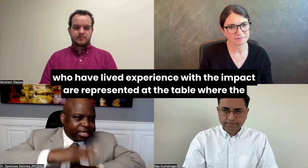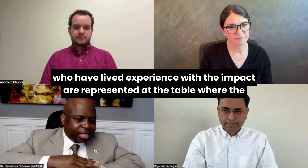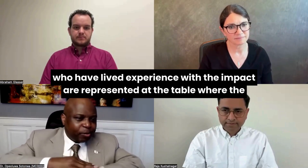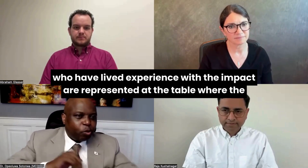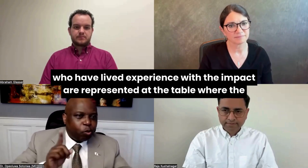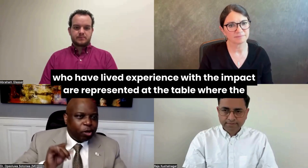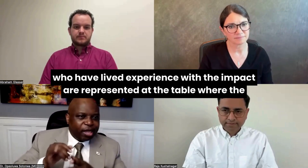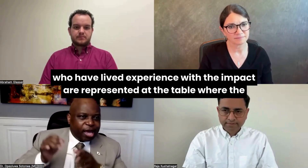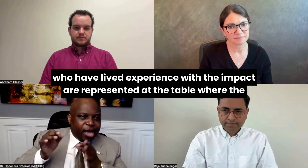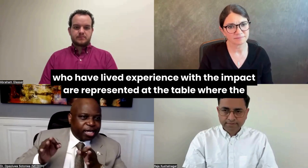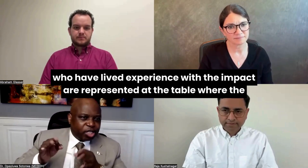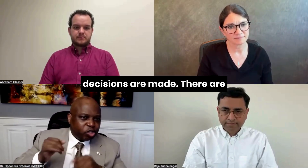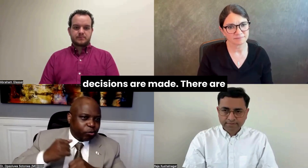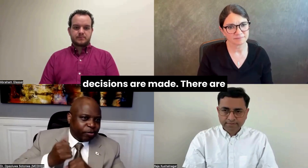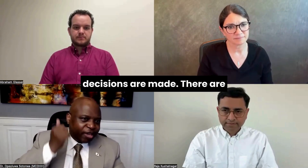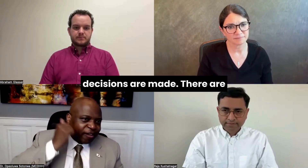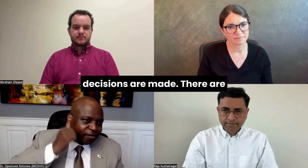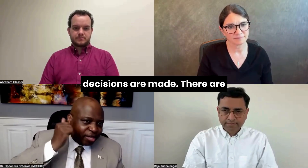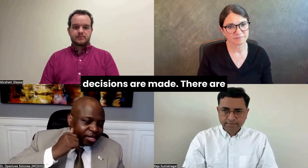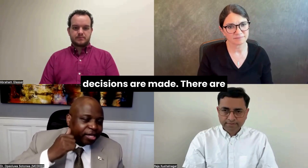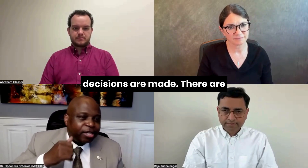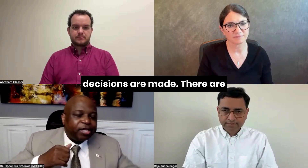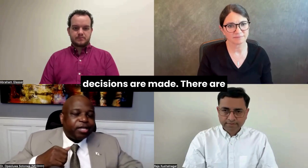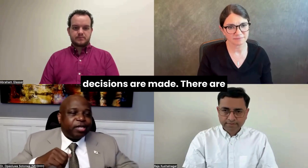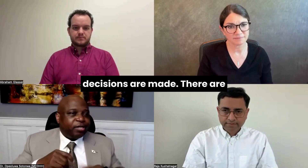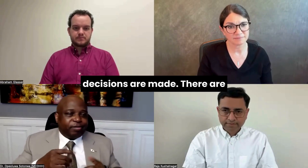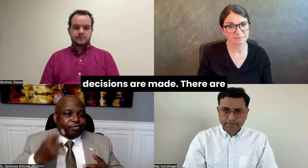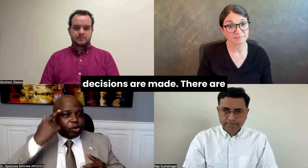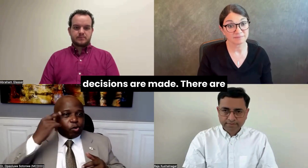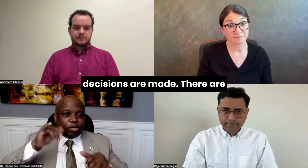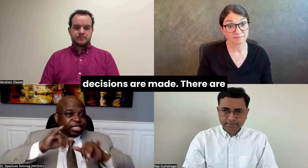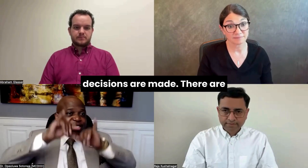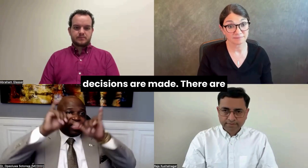decisions are made. There are